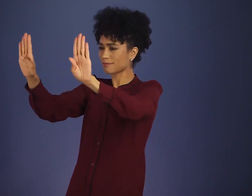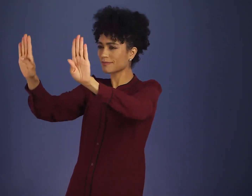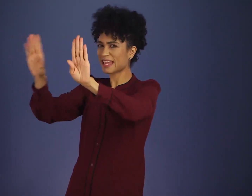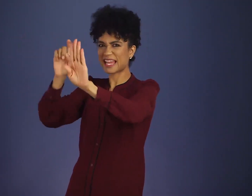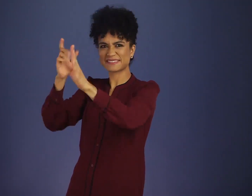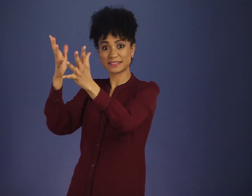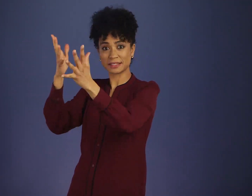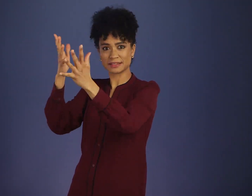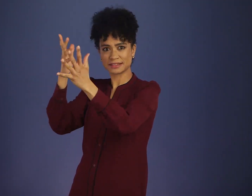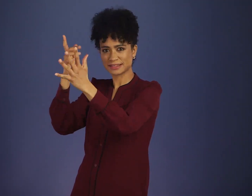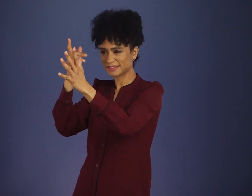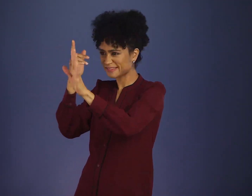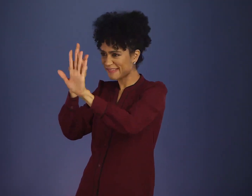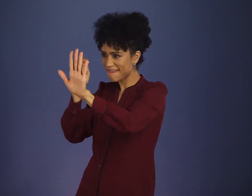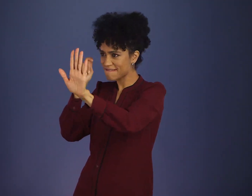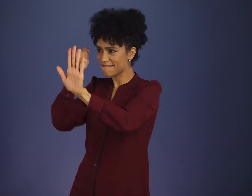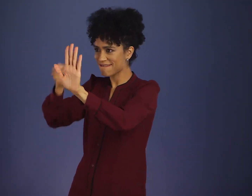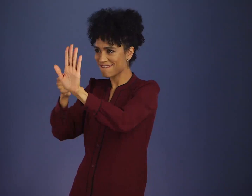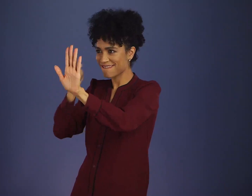in the walls their ego has built,